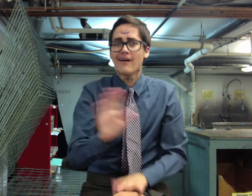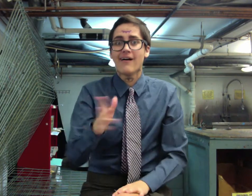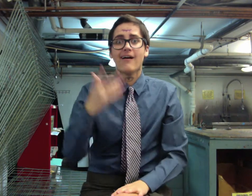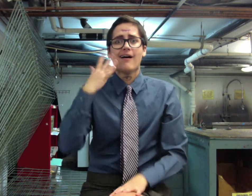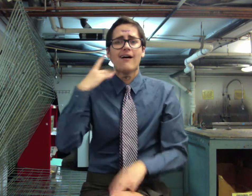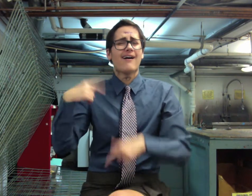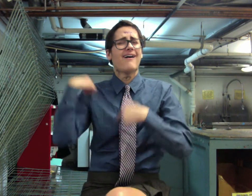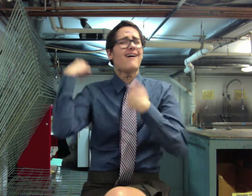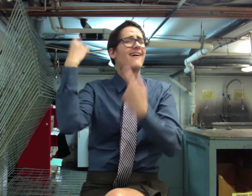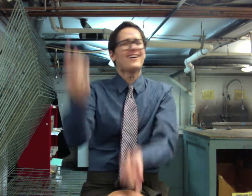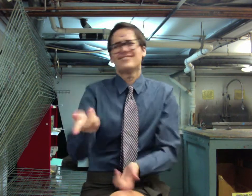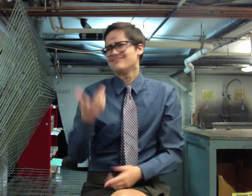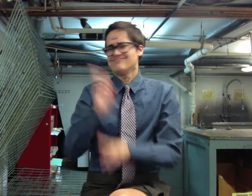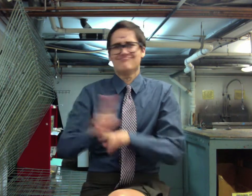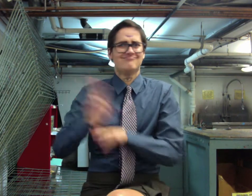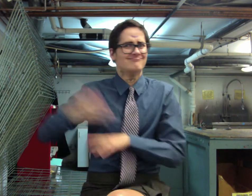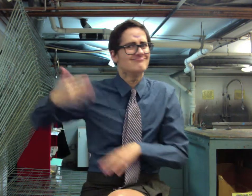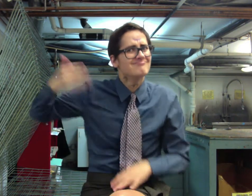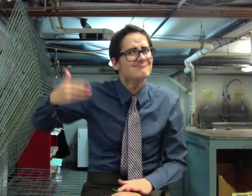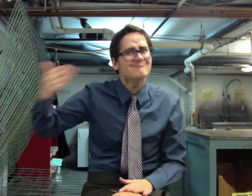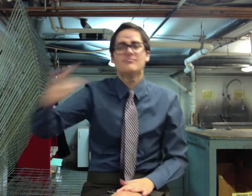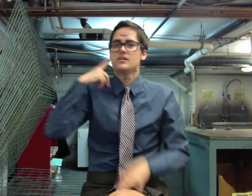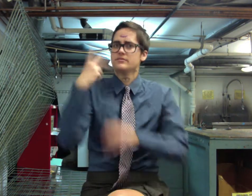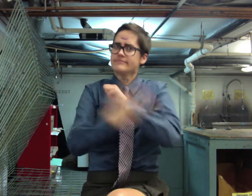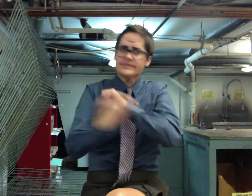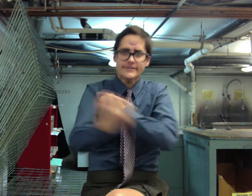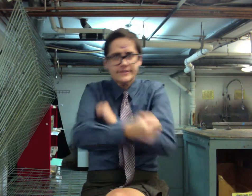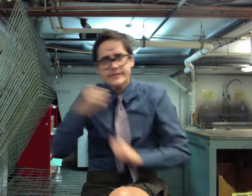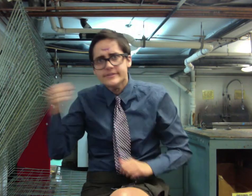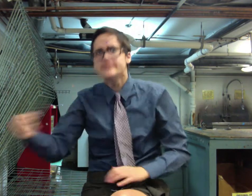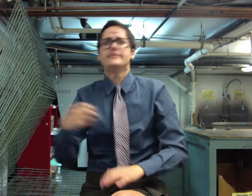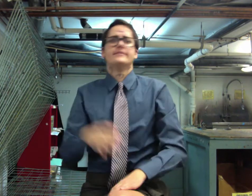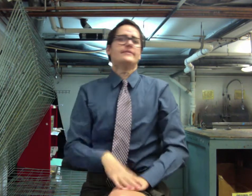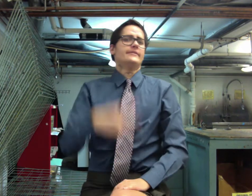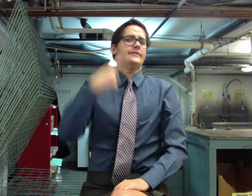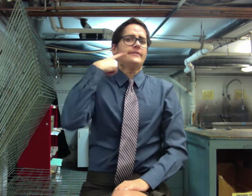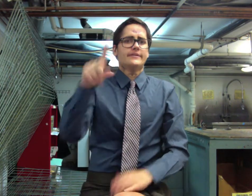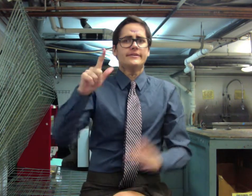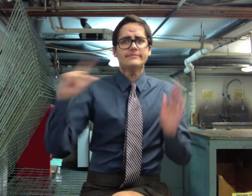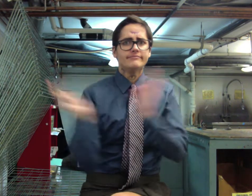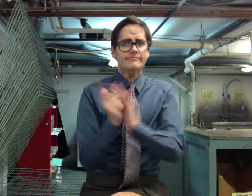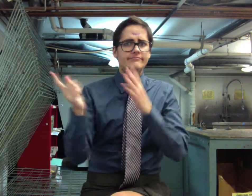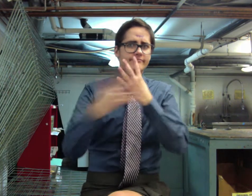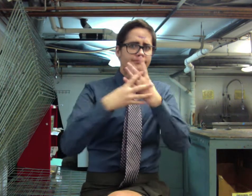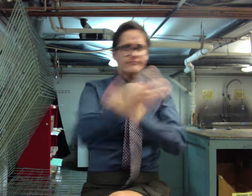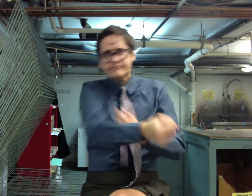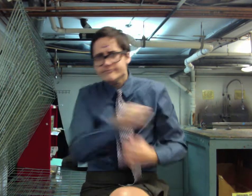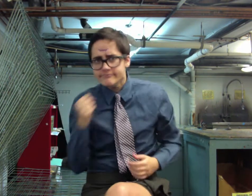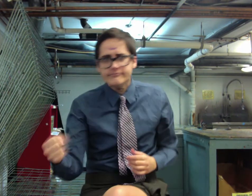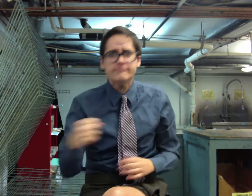It's been used for years, for so many kidnappings and illegal detentions, that